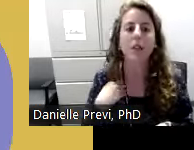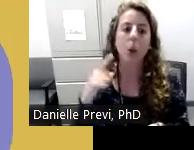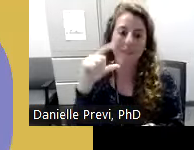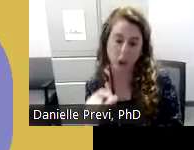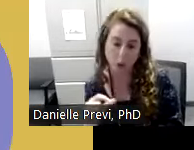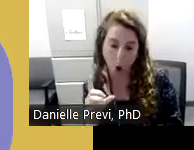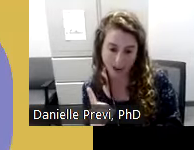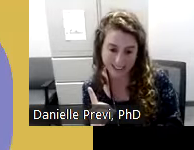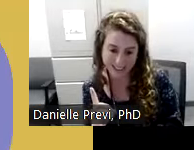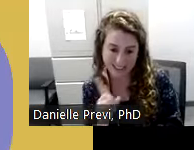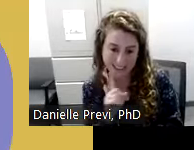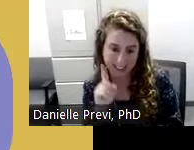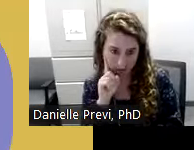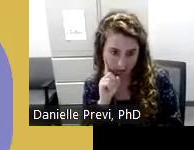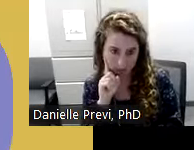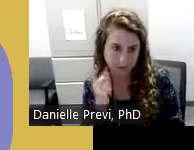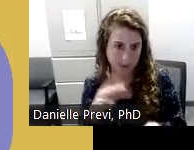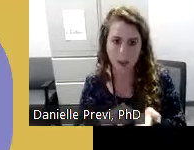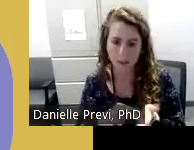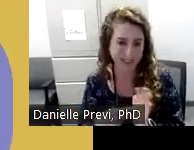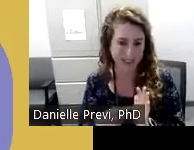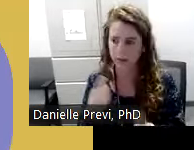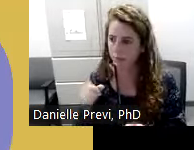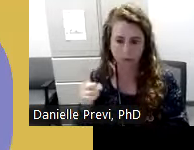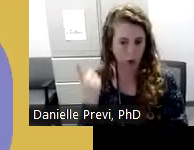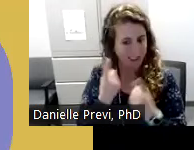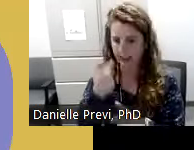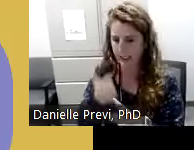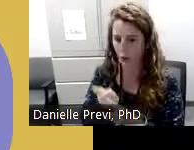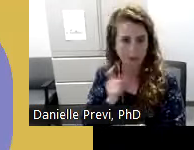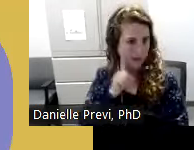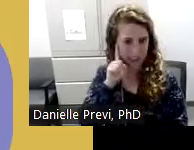a strong community and cultural affiliation. Then we have what's called small ‘d’ deaf,